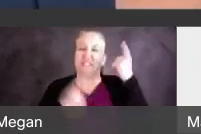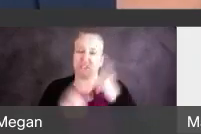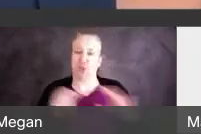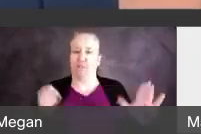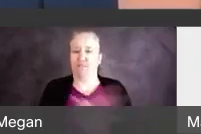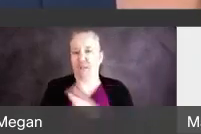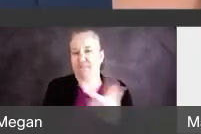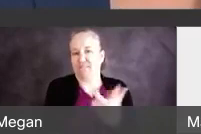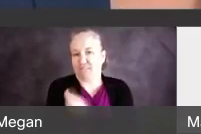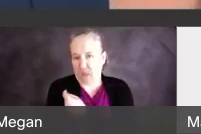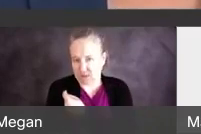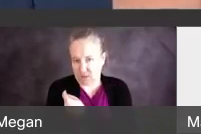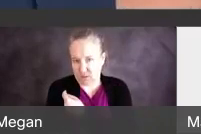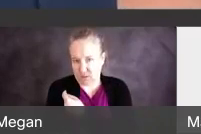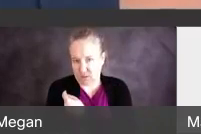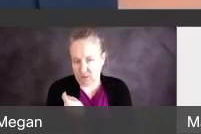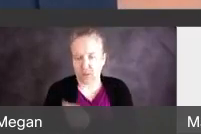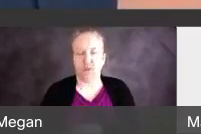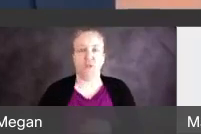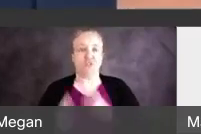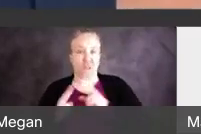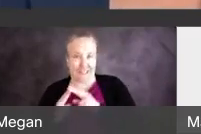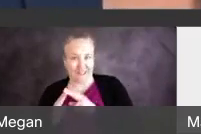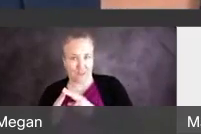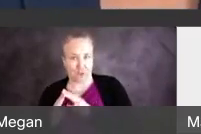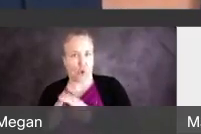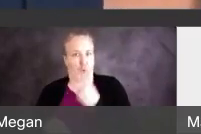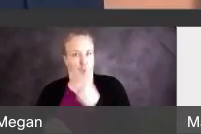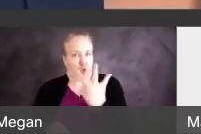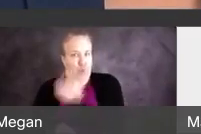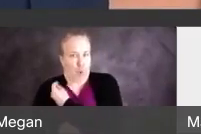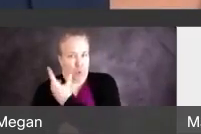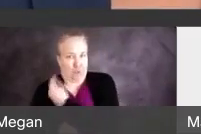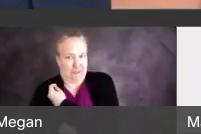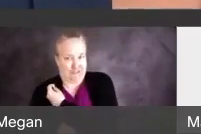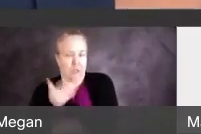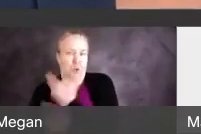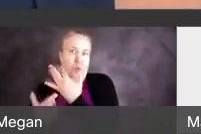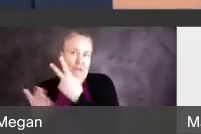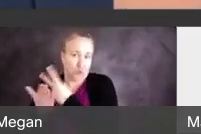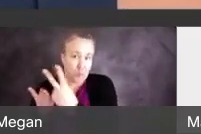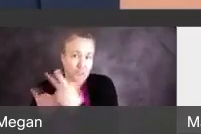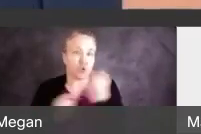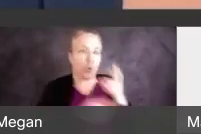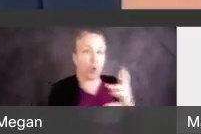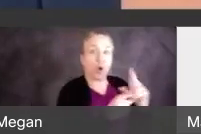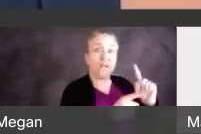either that second dose or your single dose of Johnson & Johnson. Once the two weeks have